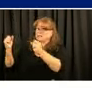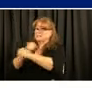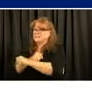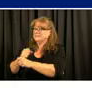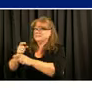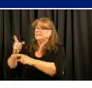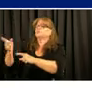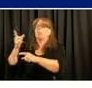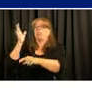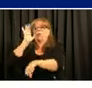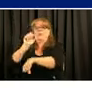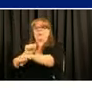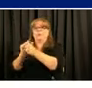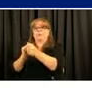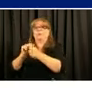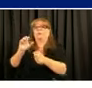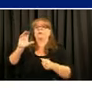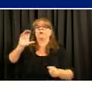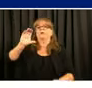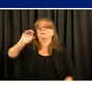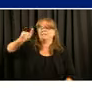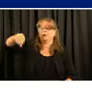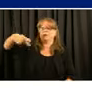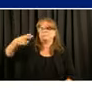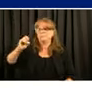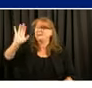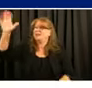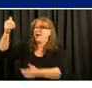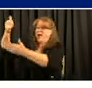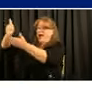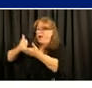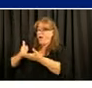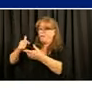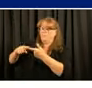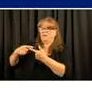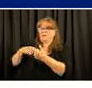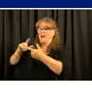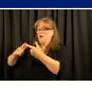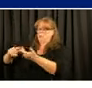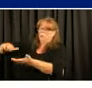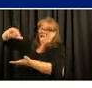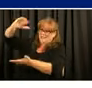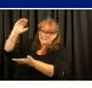environment on how they can move forward in a way that takes into account the local factors the data